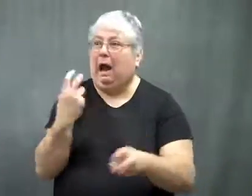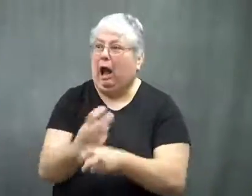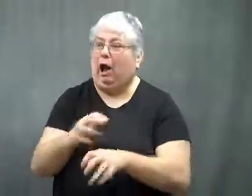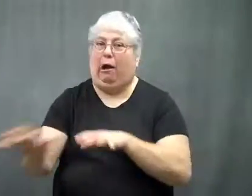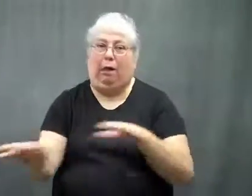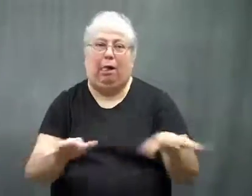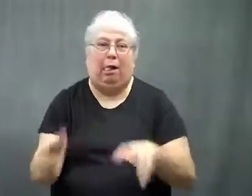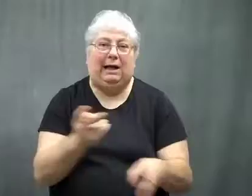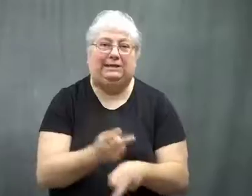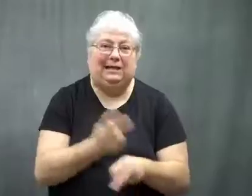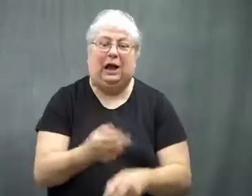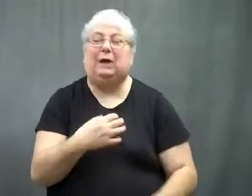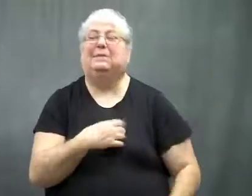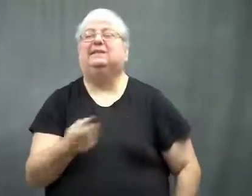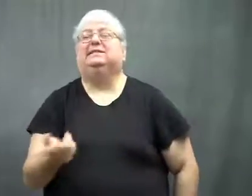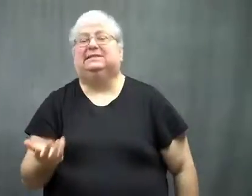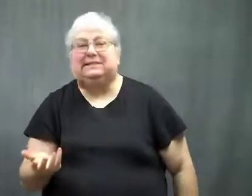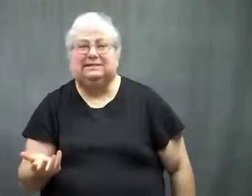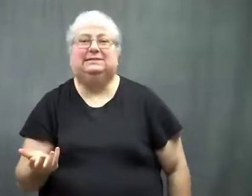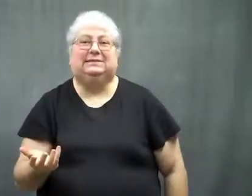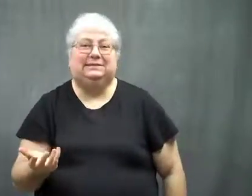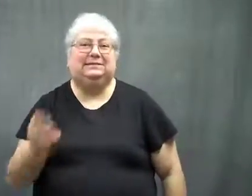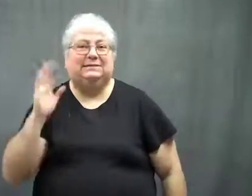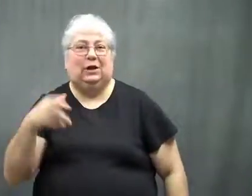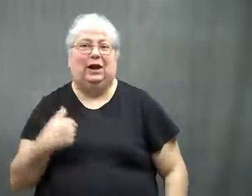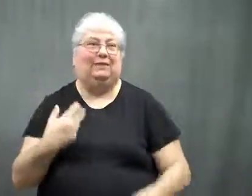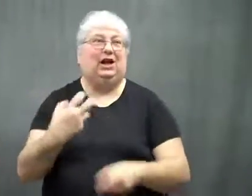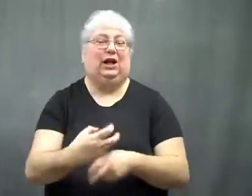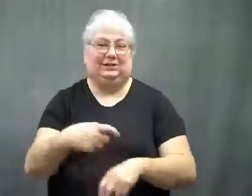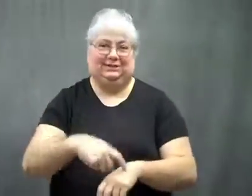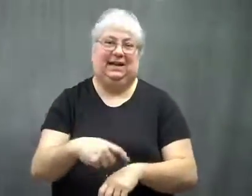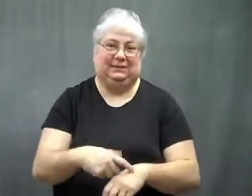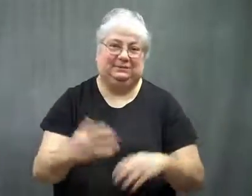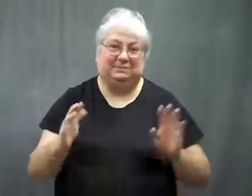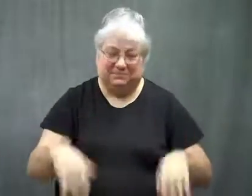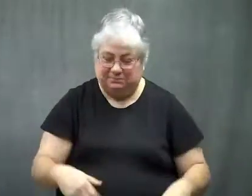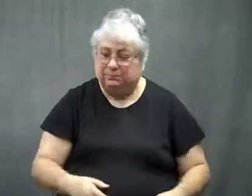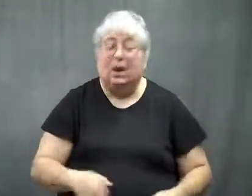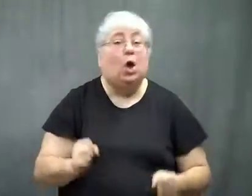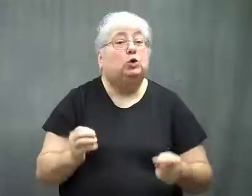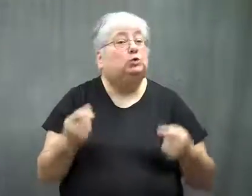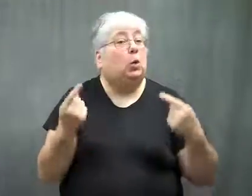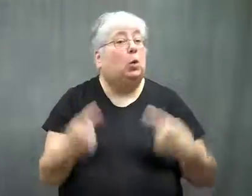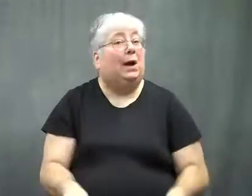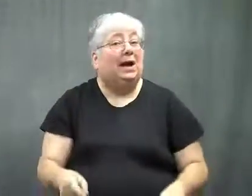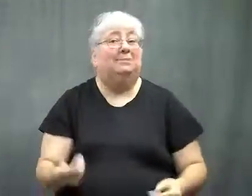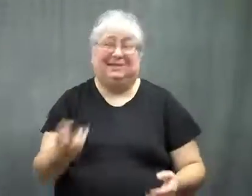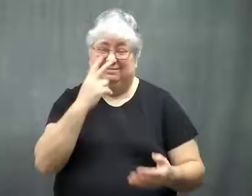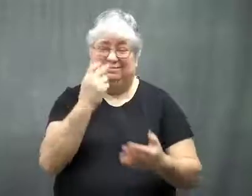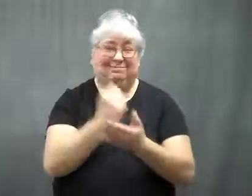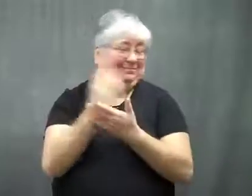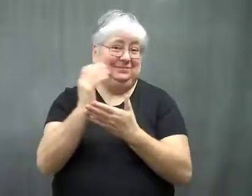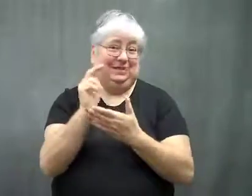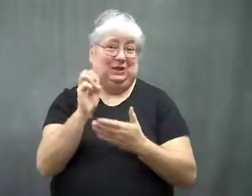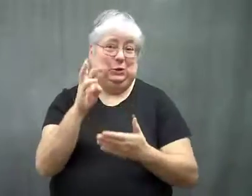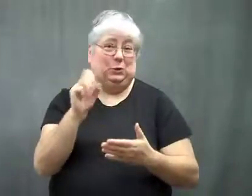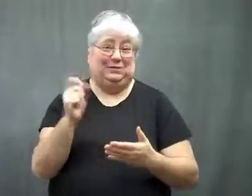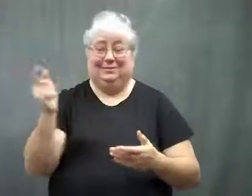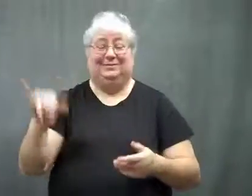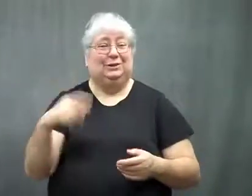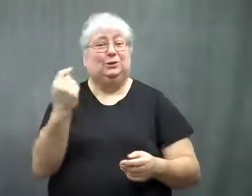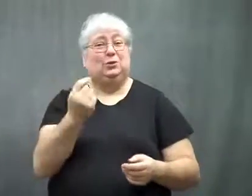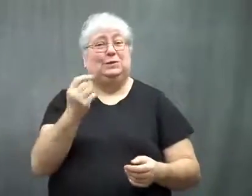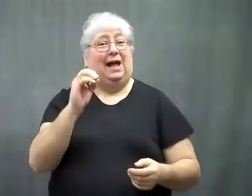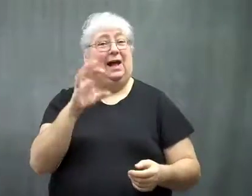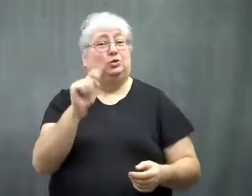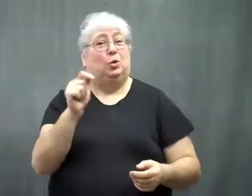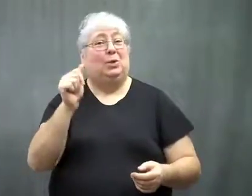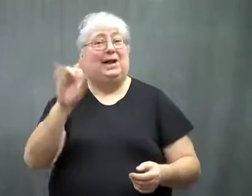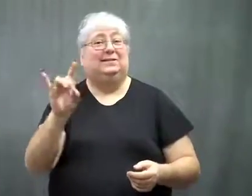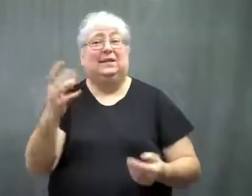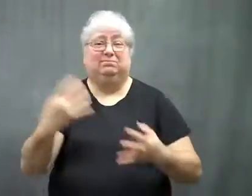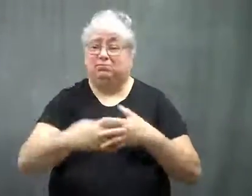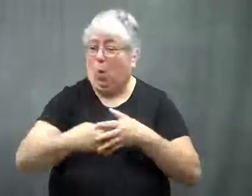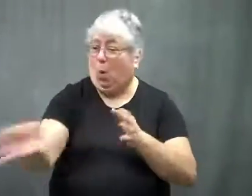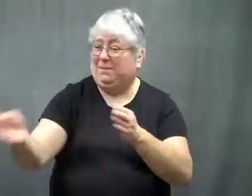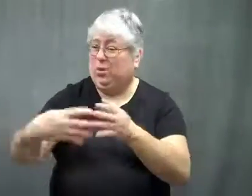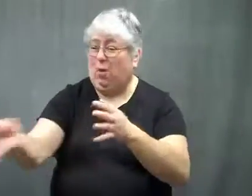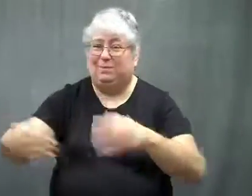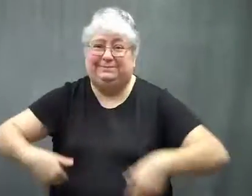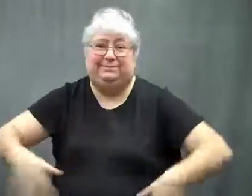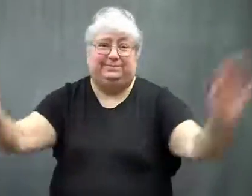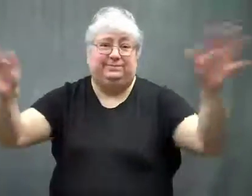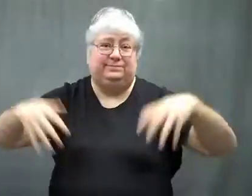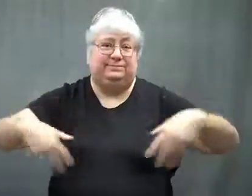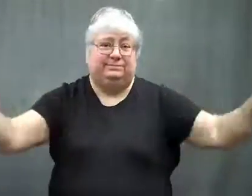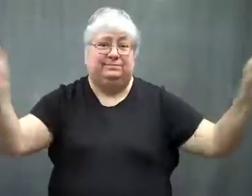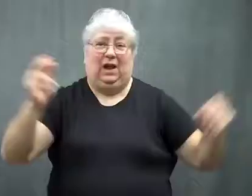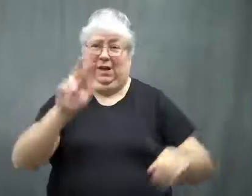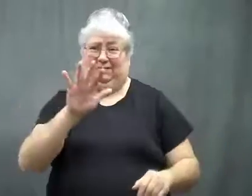and was overwhelmed with all the animals. The deputy realized he was having a hard time.